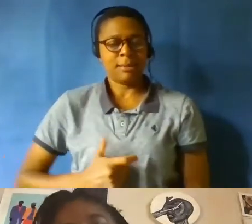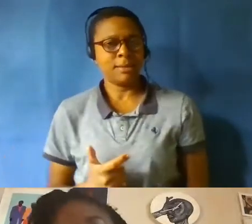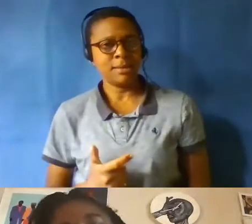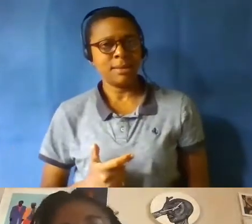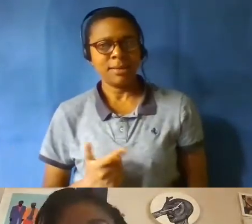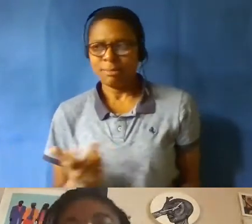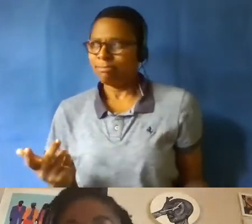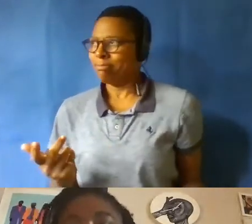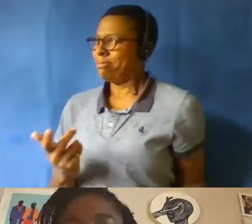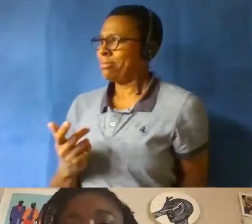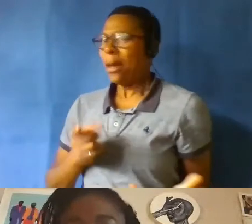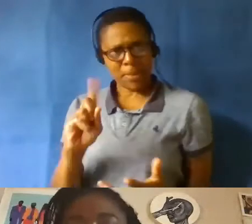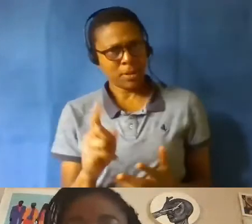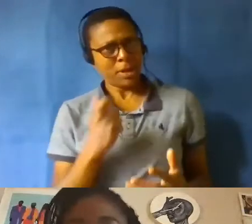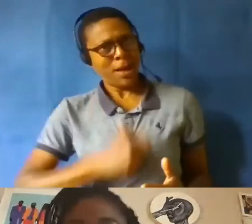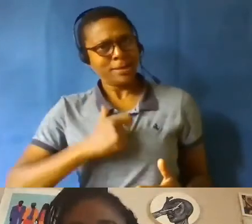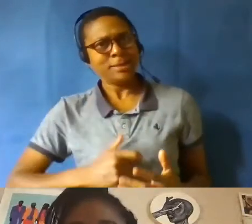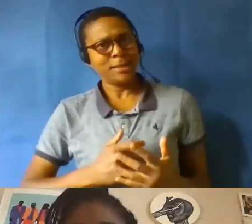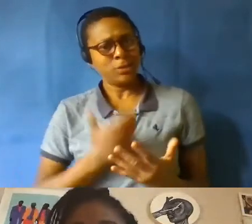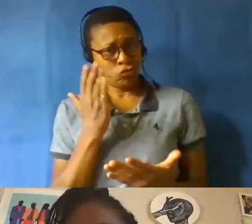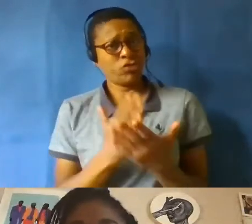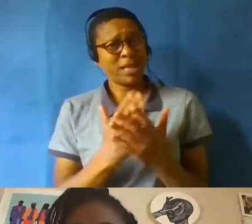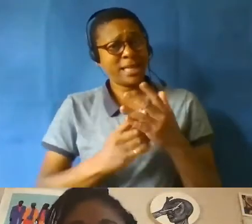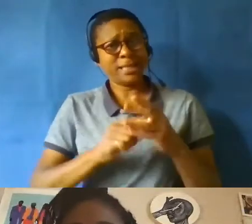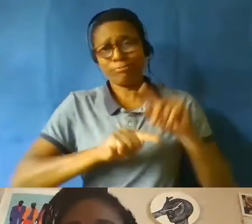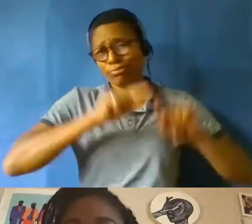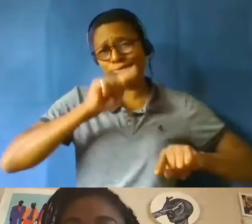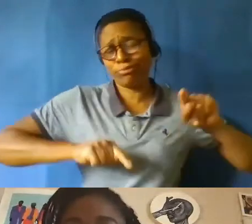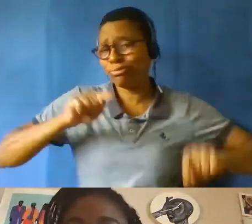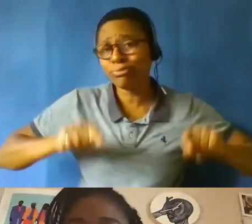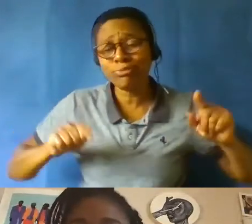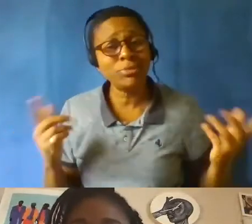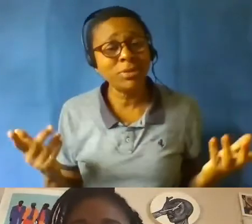experience you know that you can you wouldn't your disability becomes the